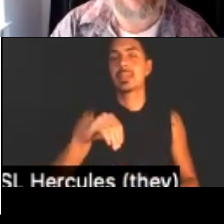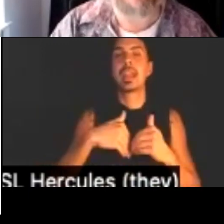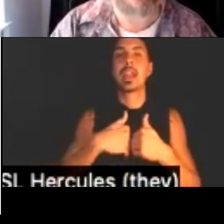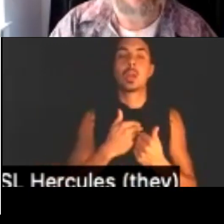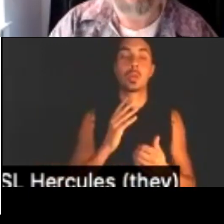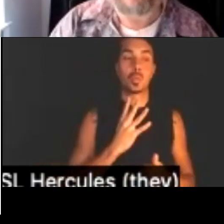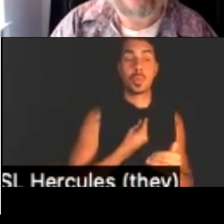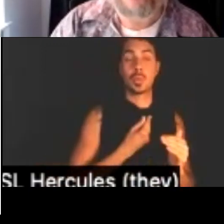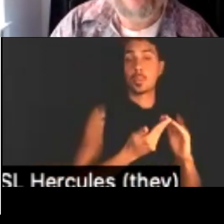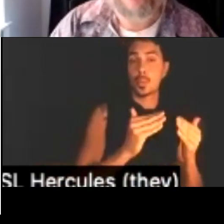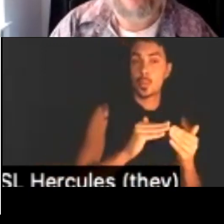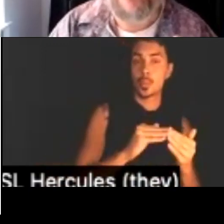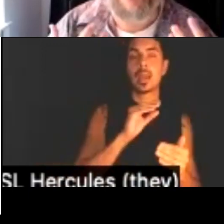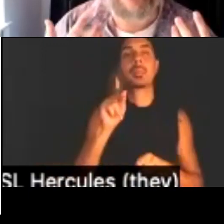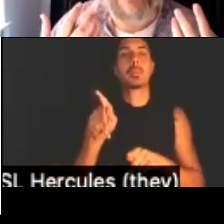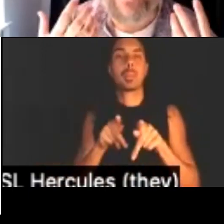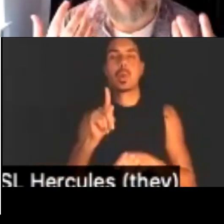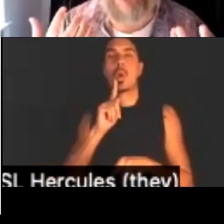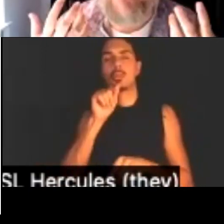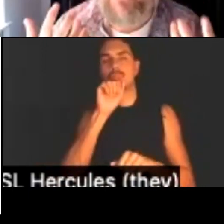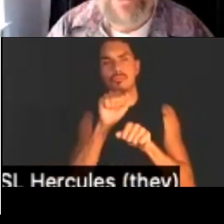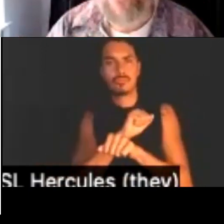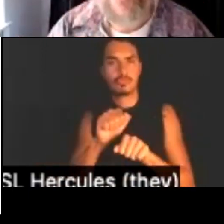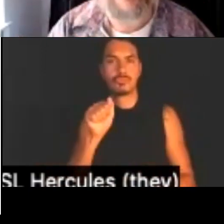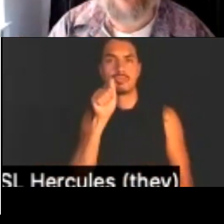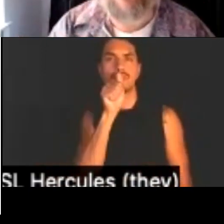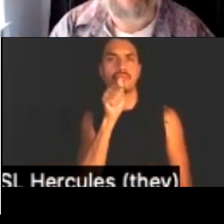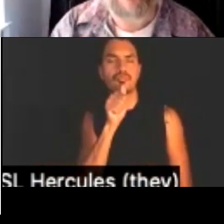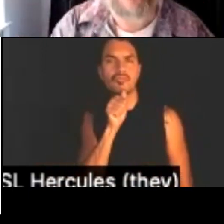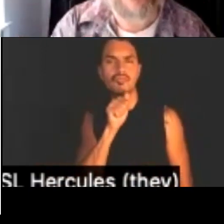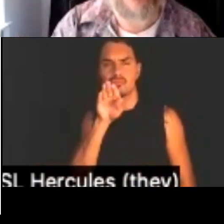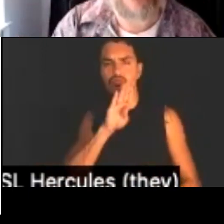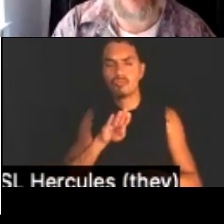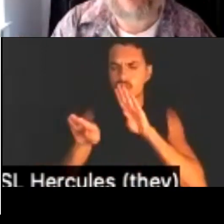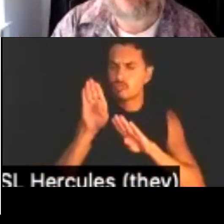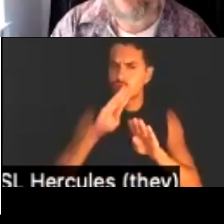are resilient and empowering and all of those good things.